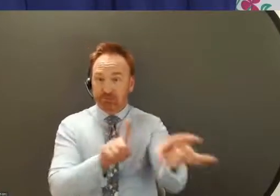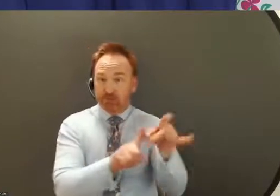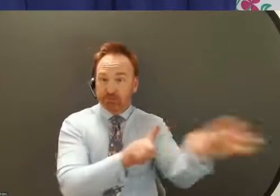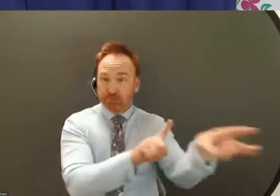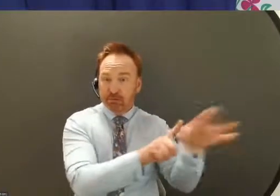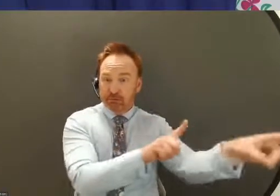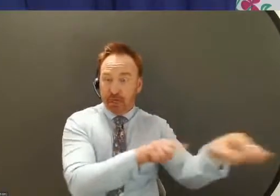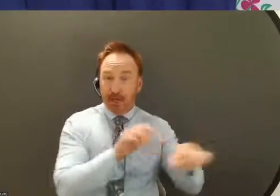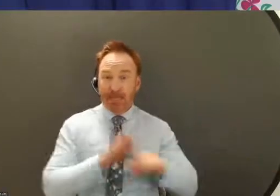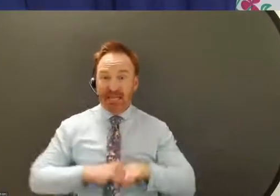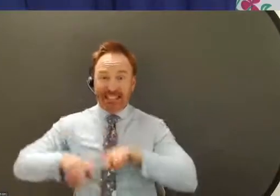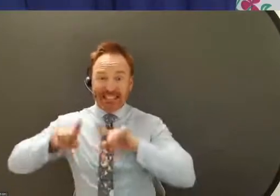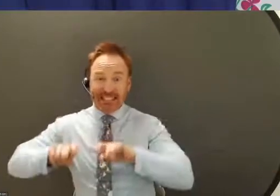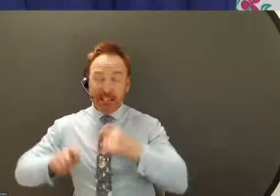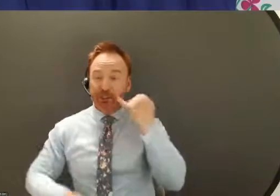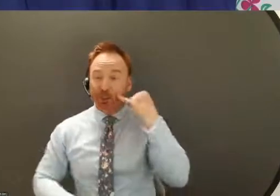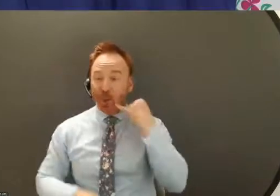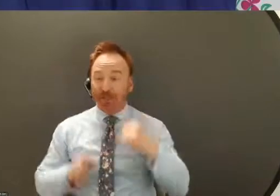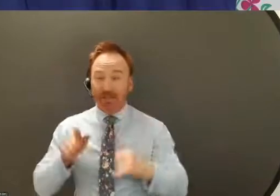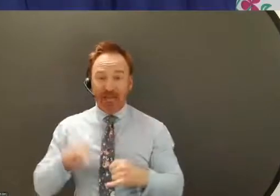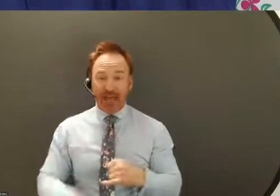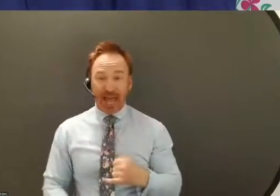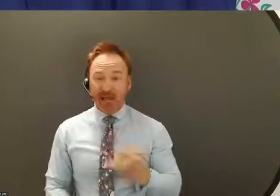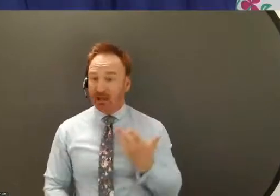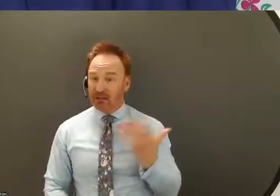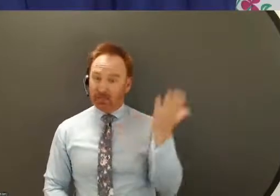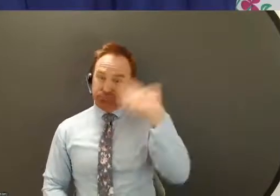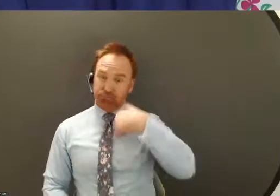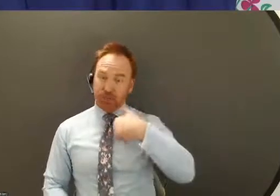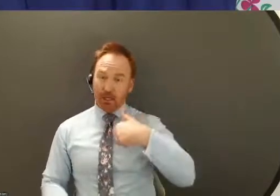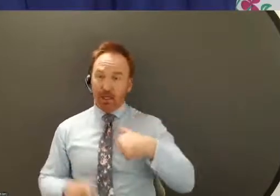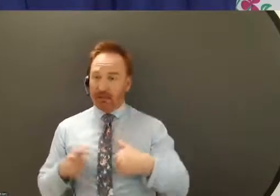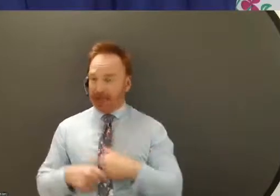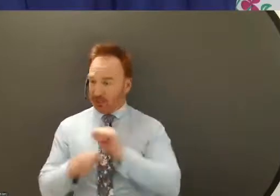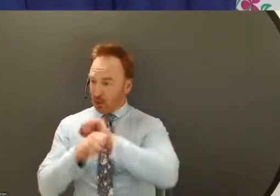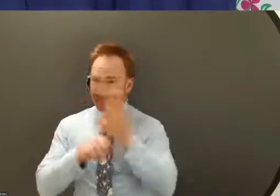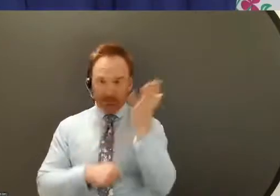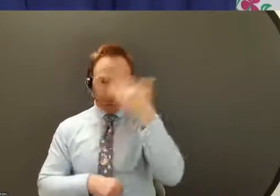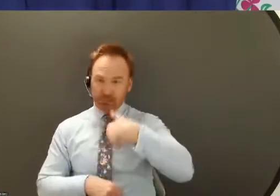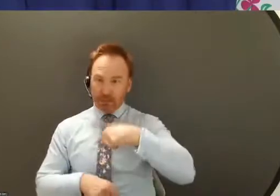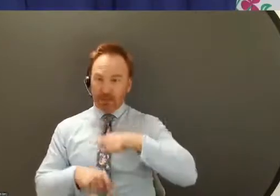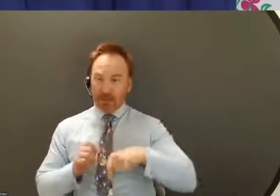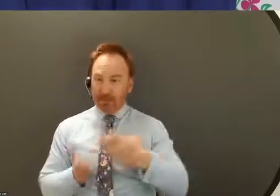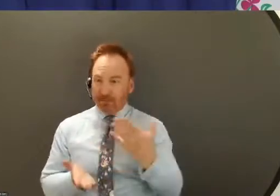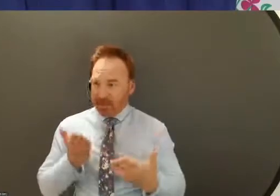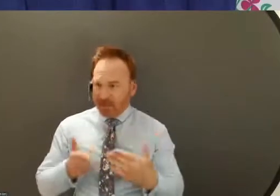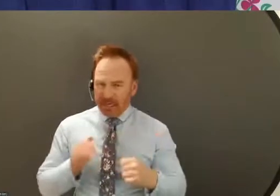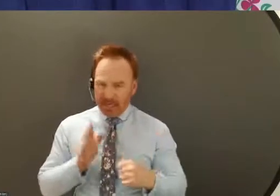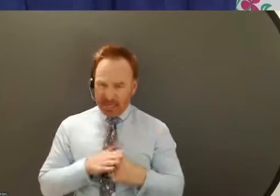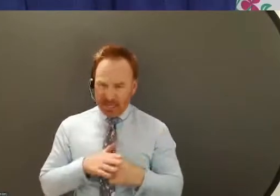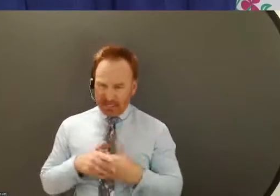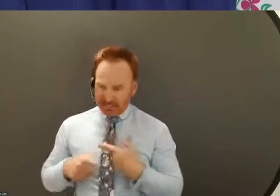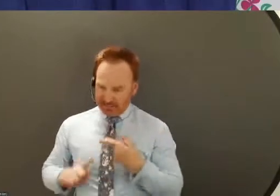that this is ultimately one large outbreak. The total number of unique